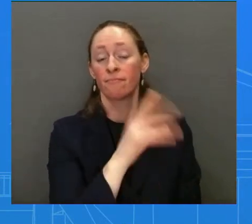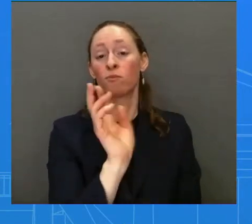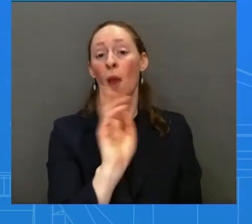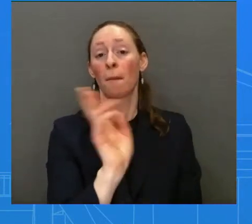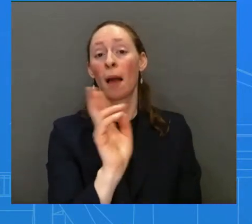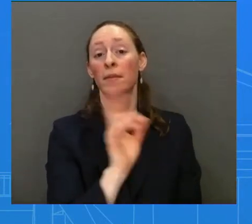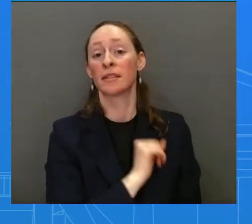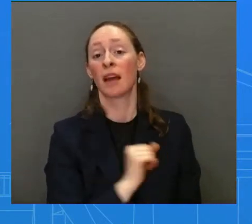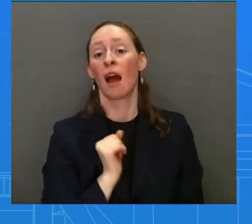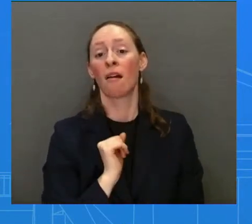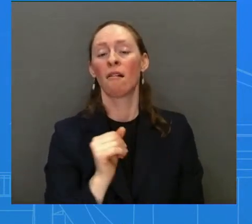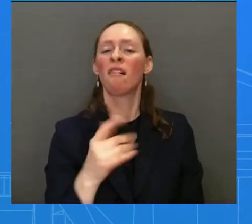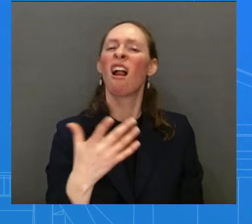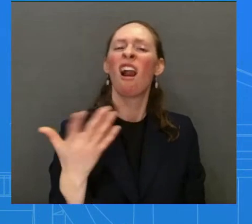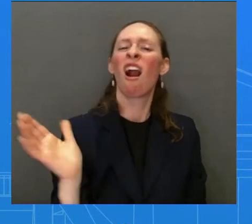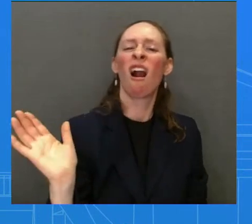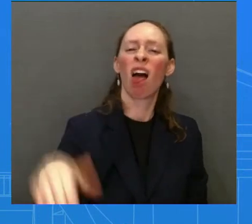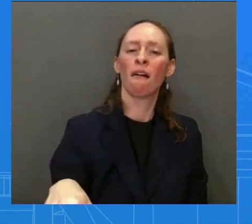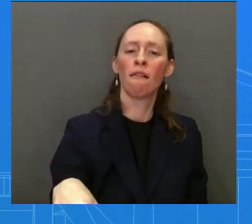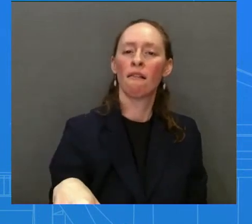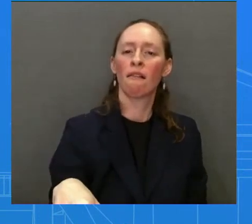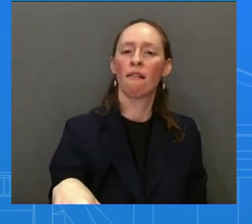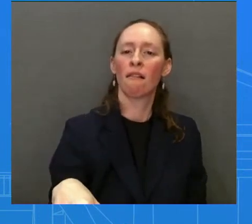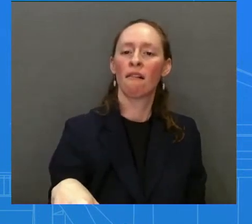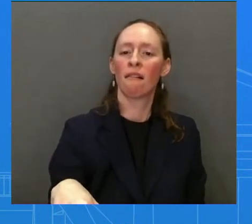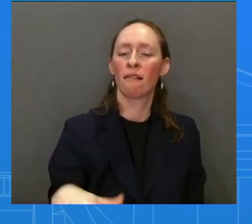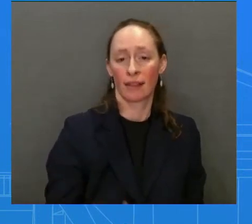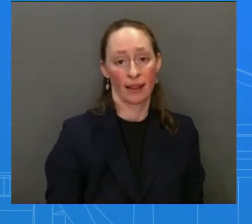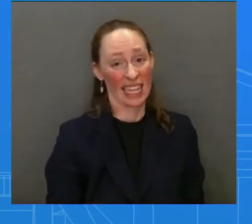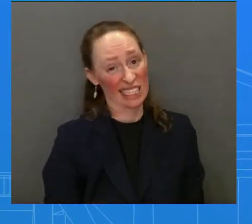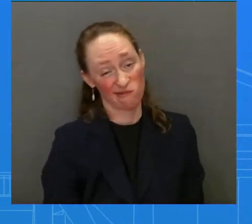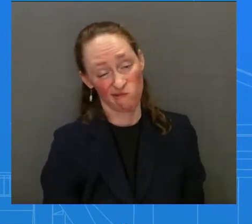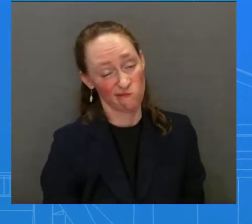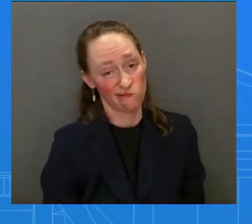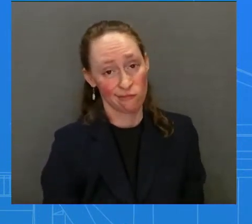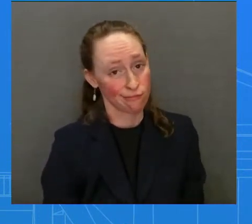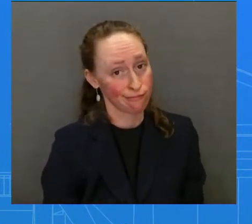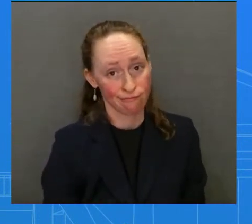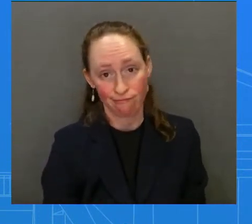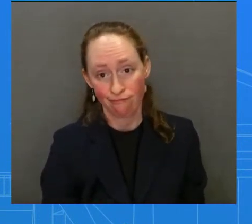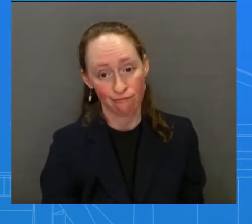Our administration believes that his service in uniform is an asset. That should have been an asset.